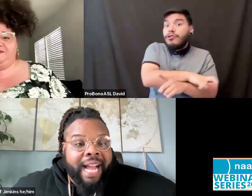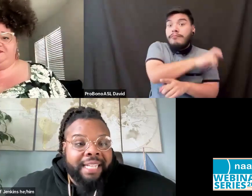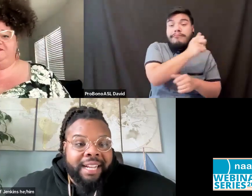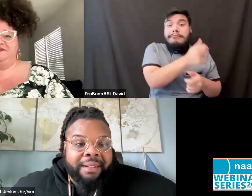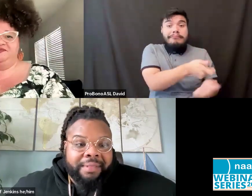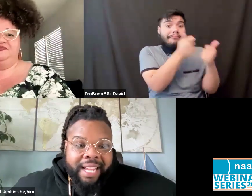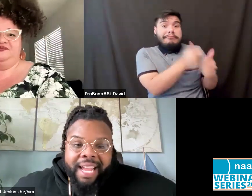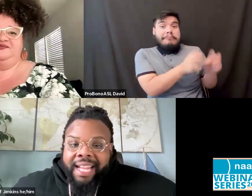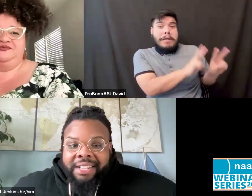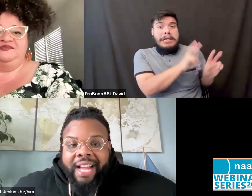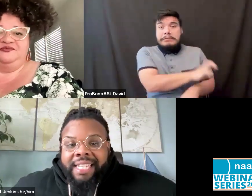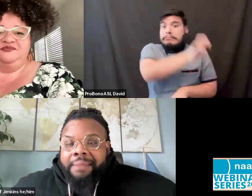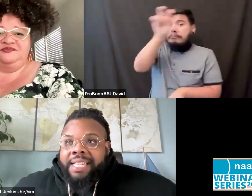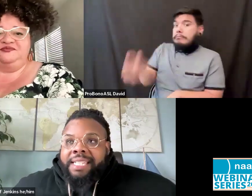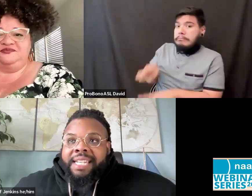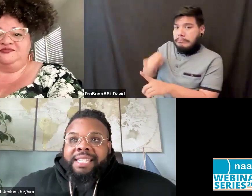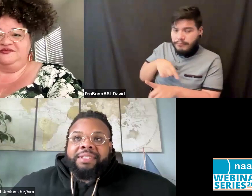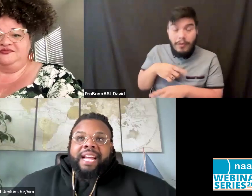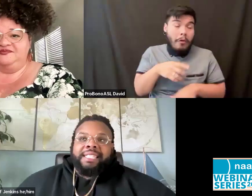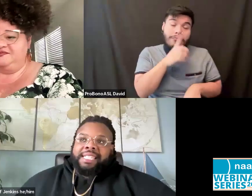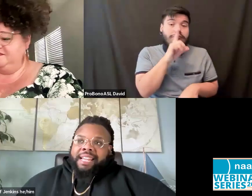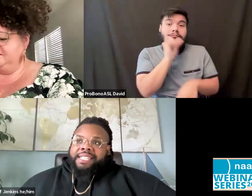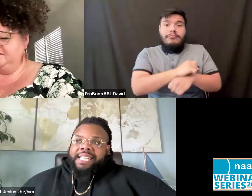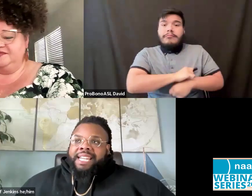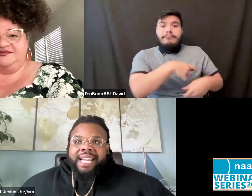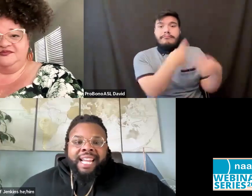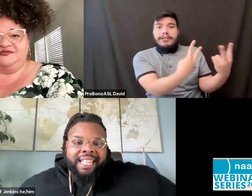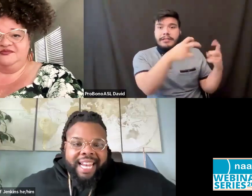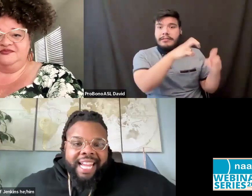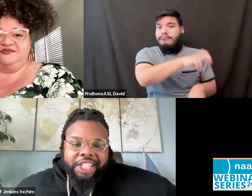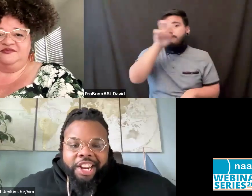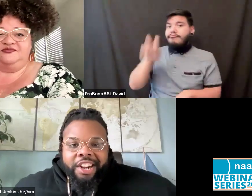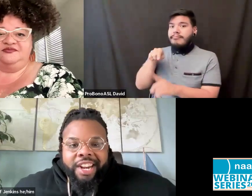Aja Yeah, So I stopped teaching in 2017, the next year.